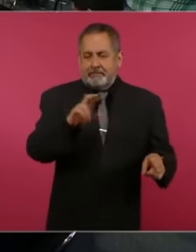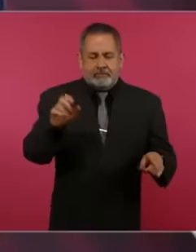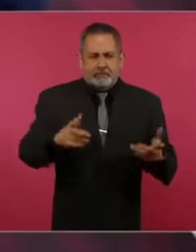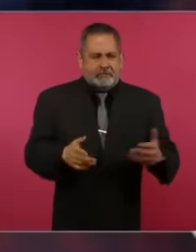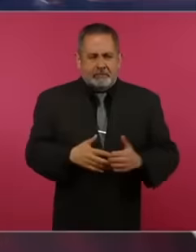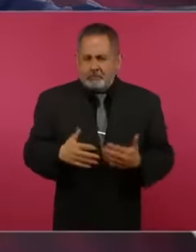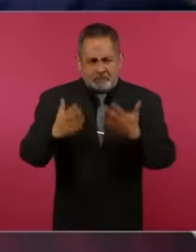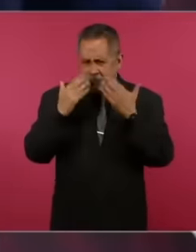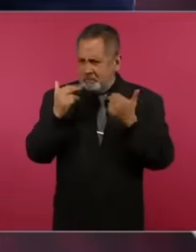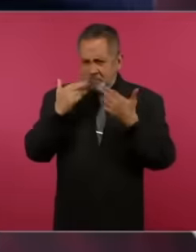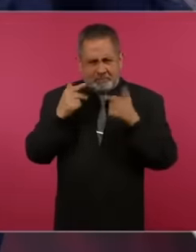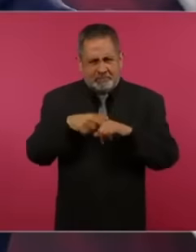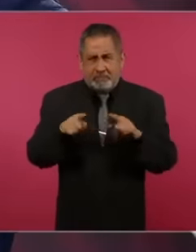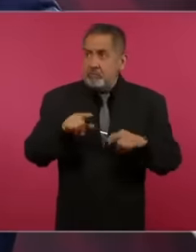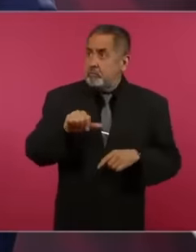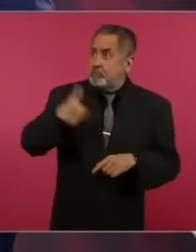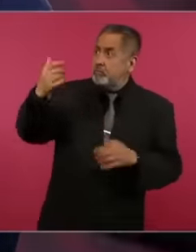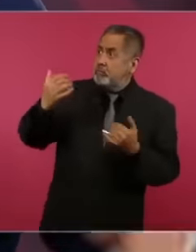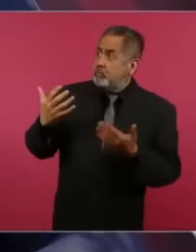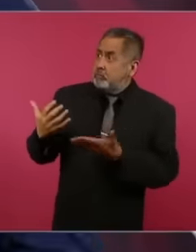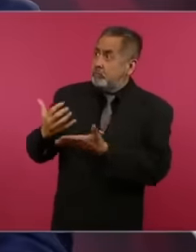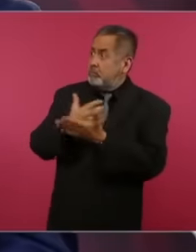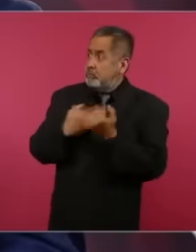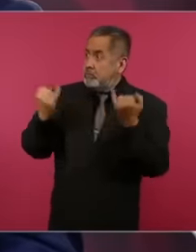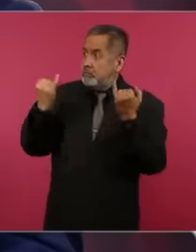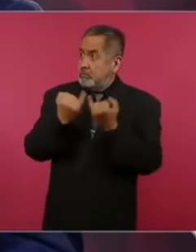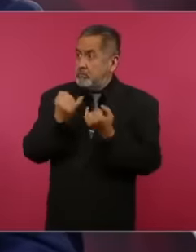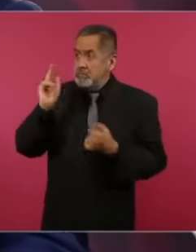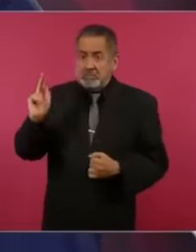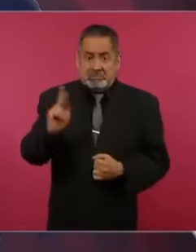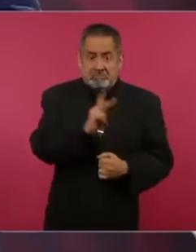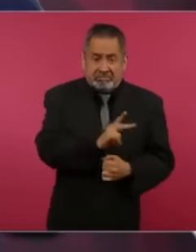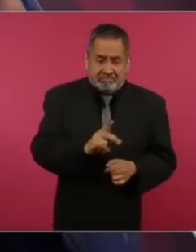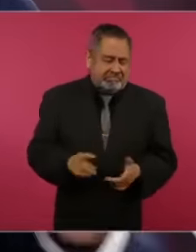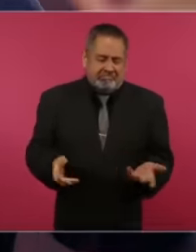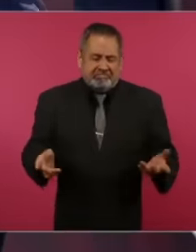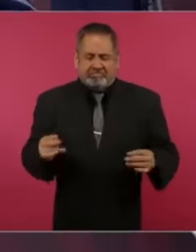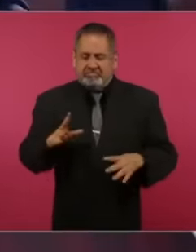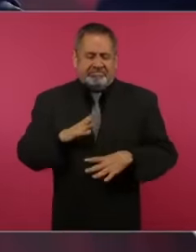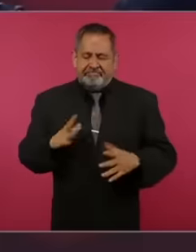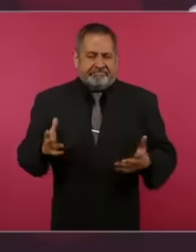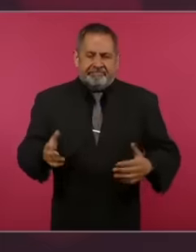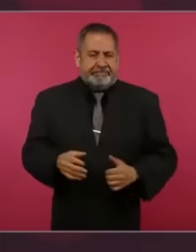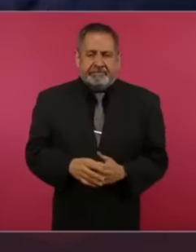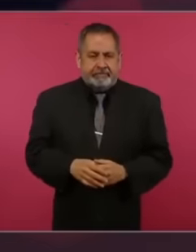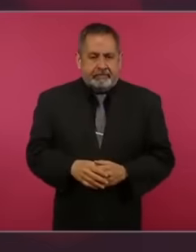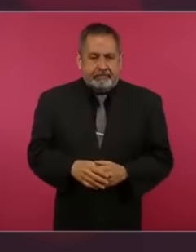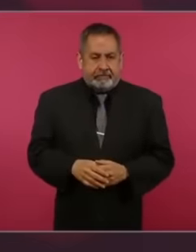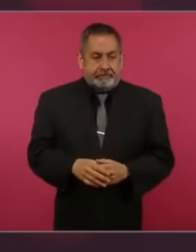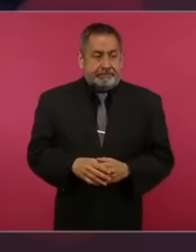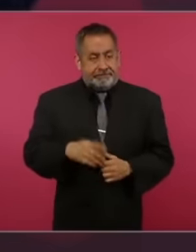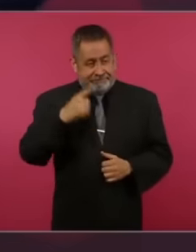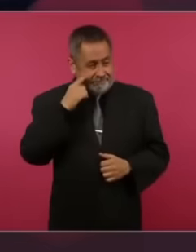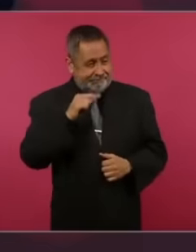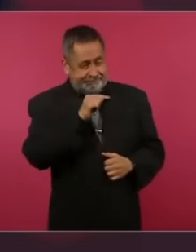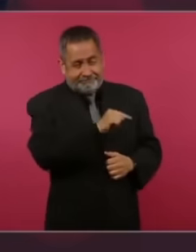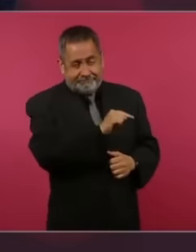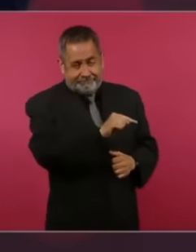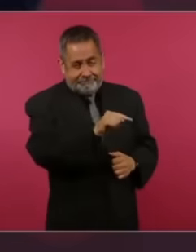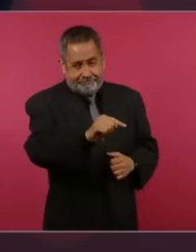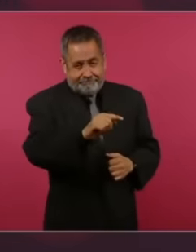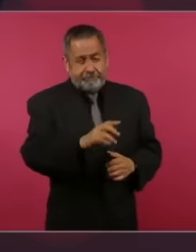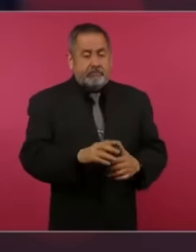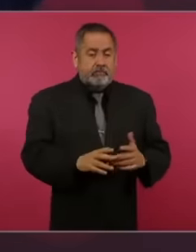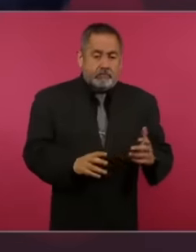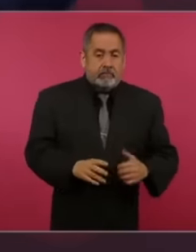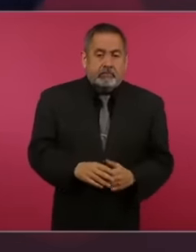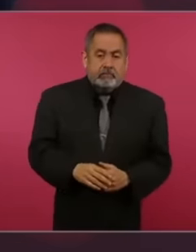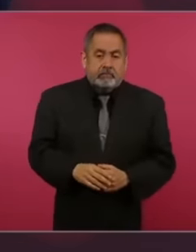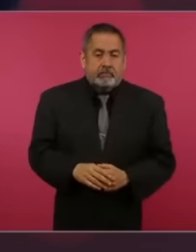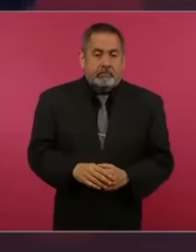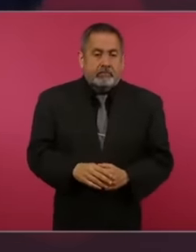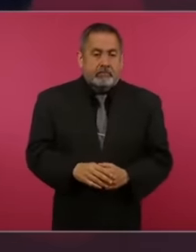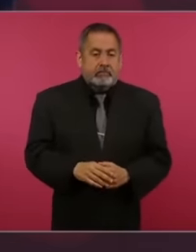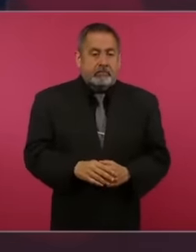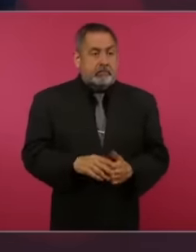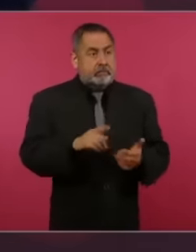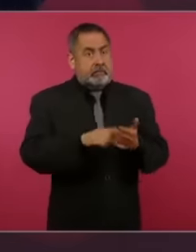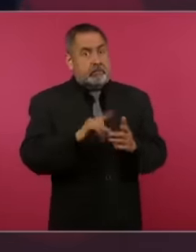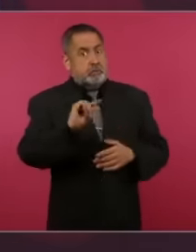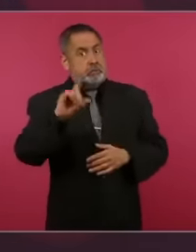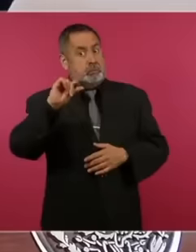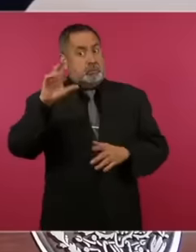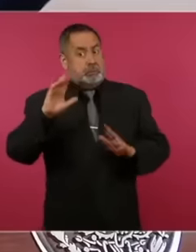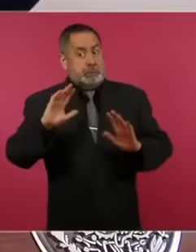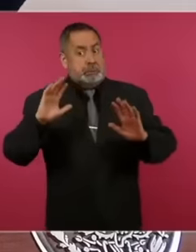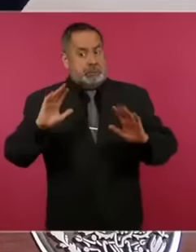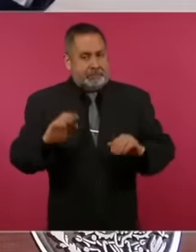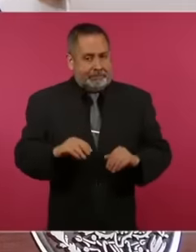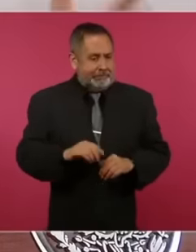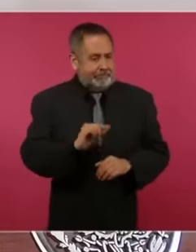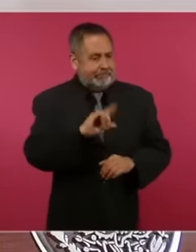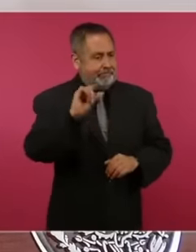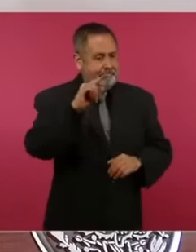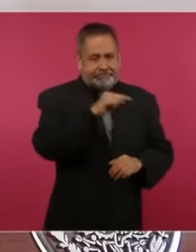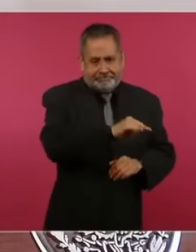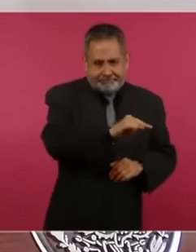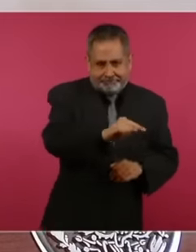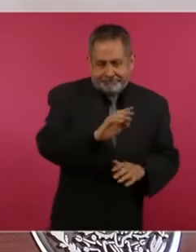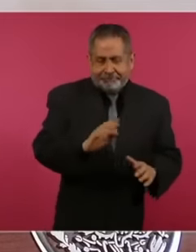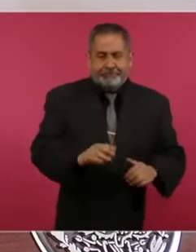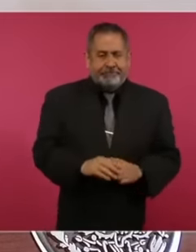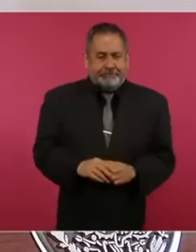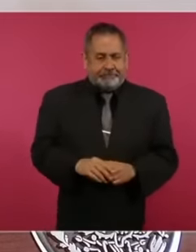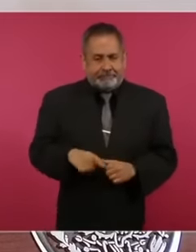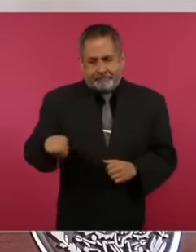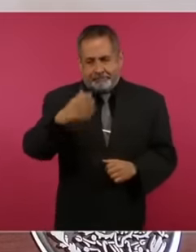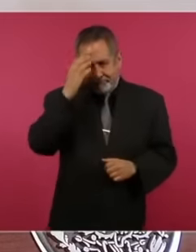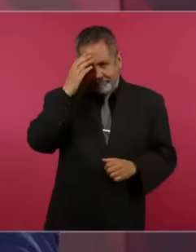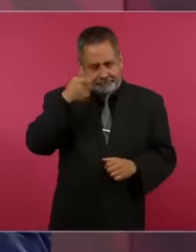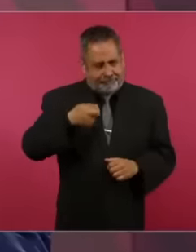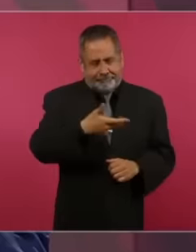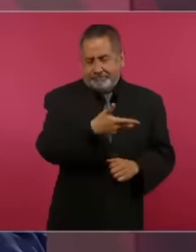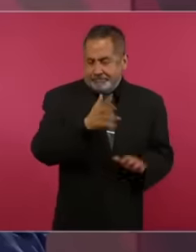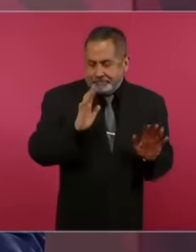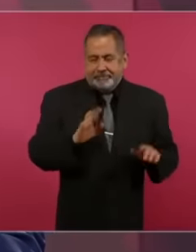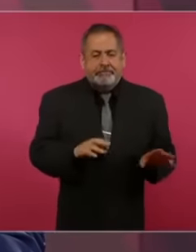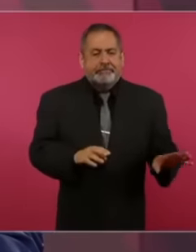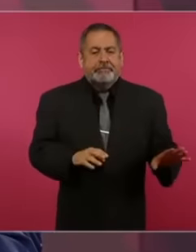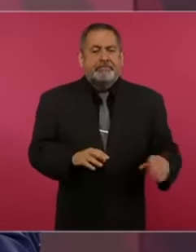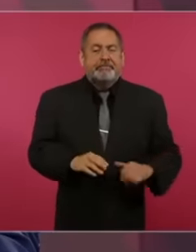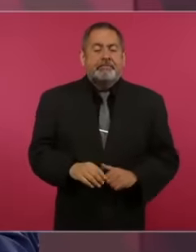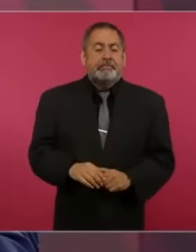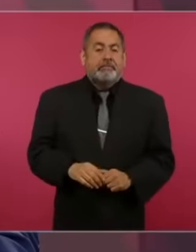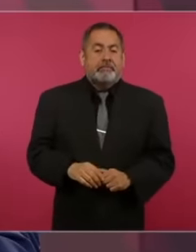there is no there is no so all of those we are talking about pure professional No longer You put the adjective